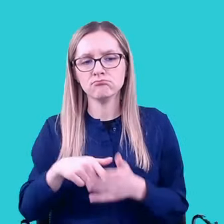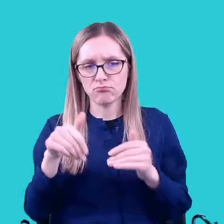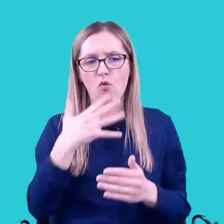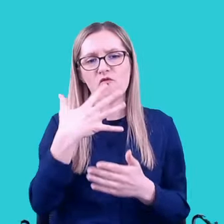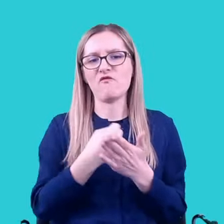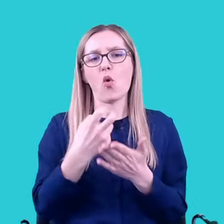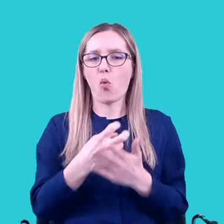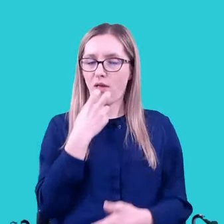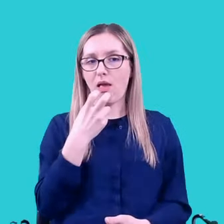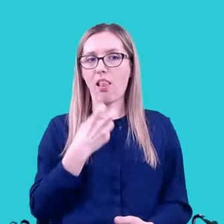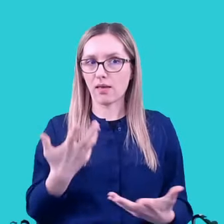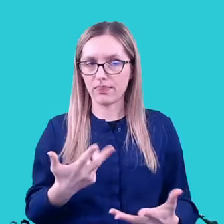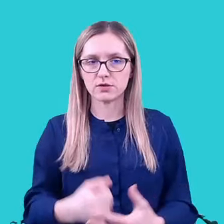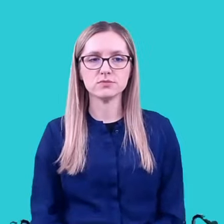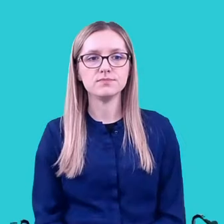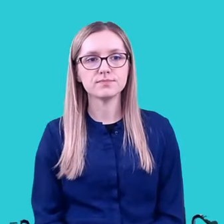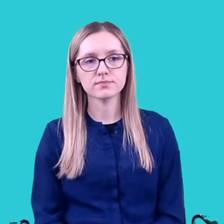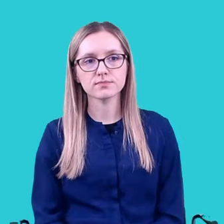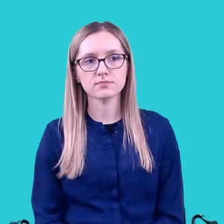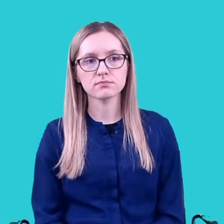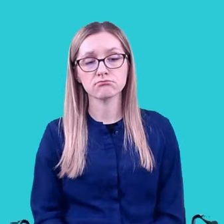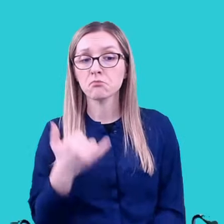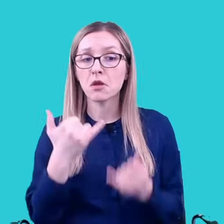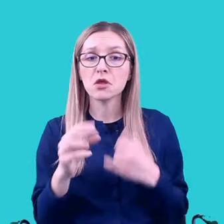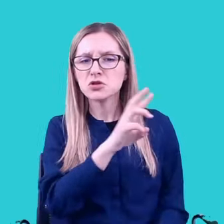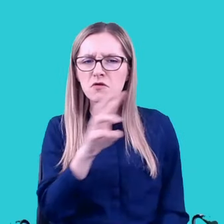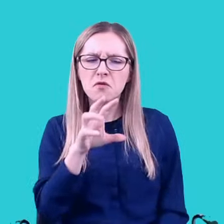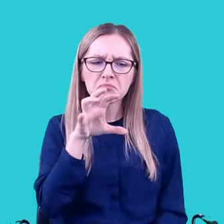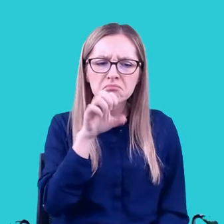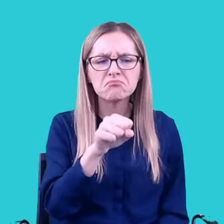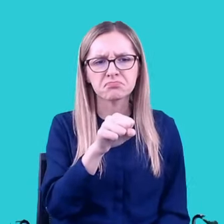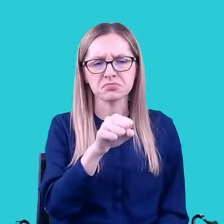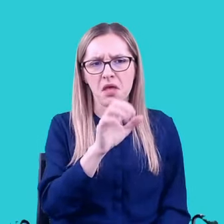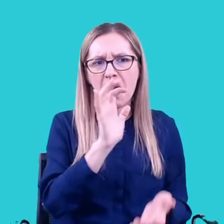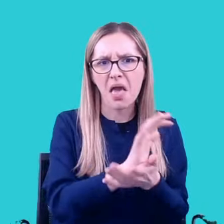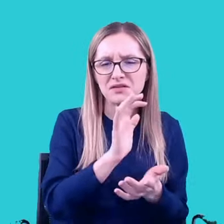If you ever come across fuel cells in a newspaper, or a documentary,